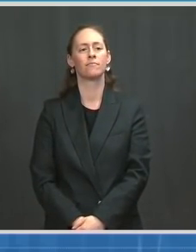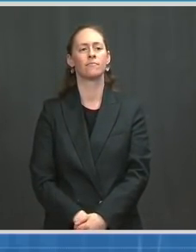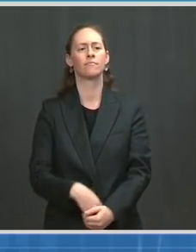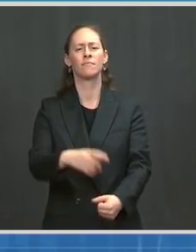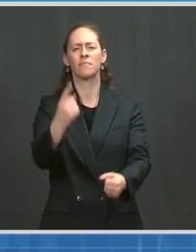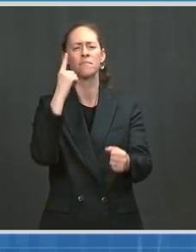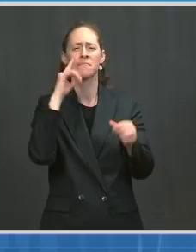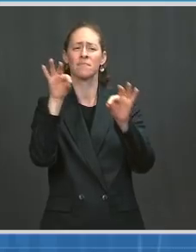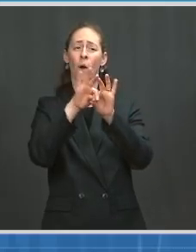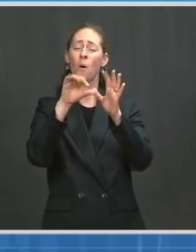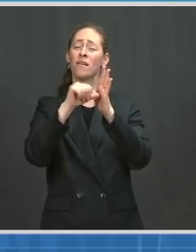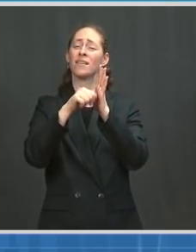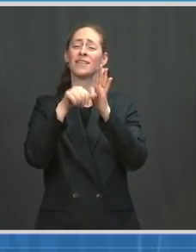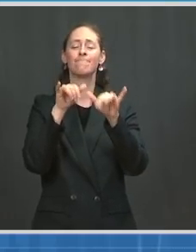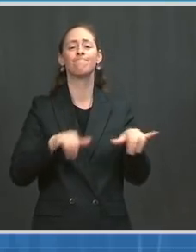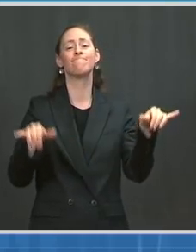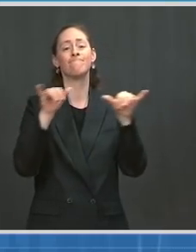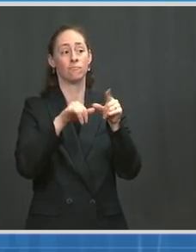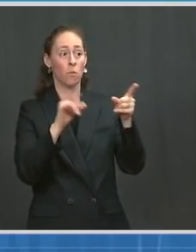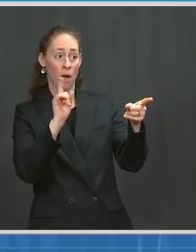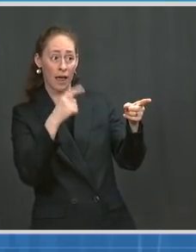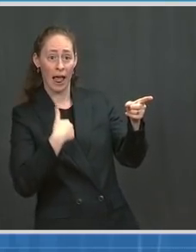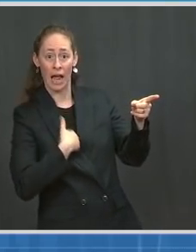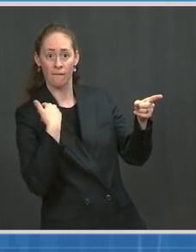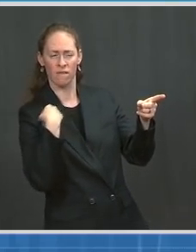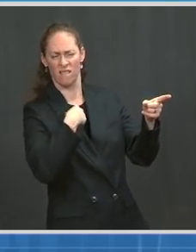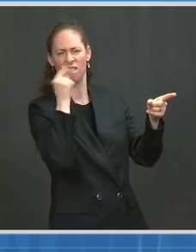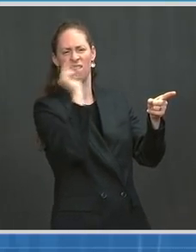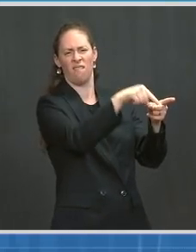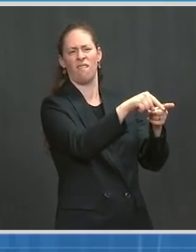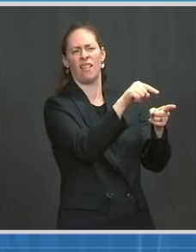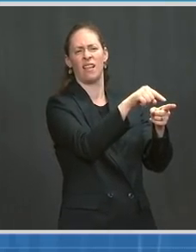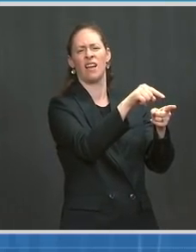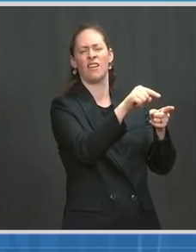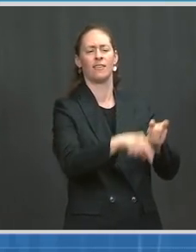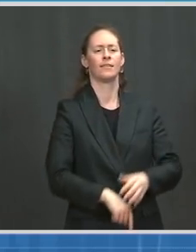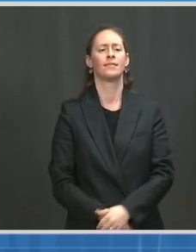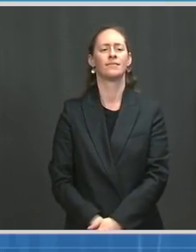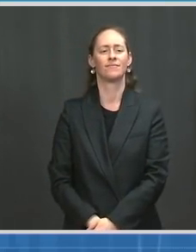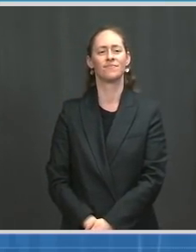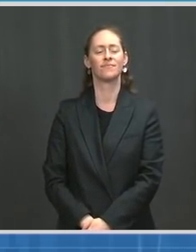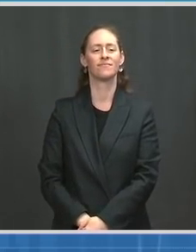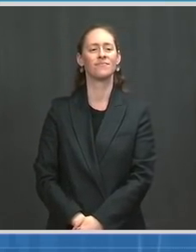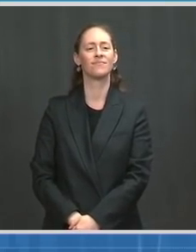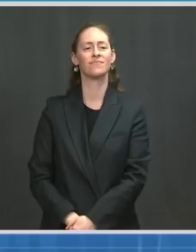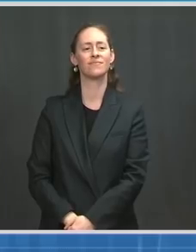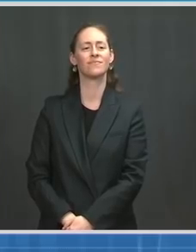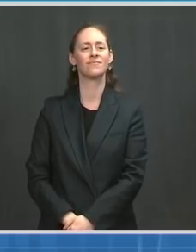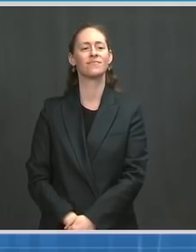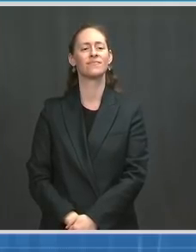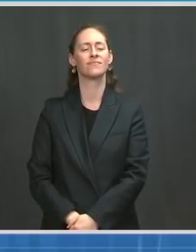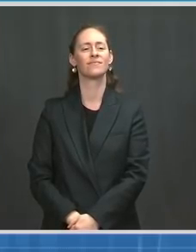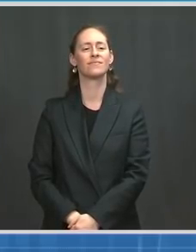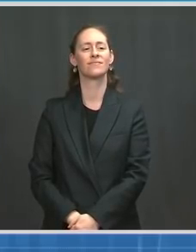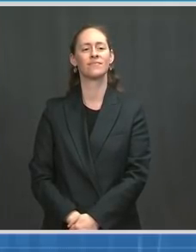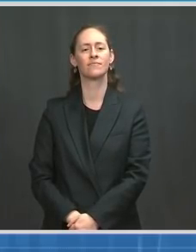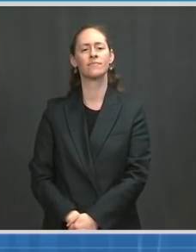financial loss, stress levels, the pandemic has also had a negative impact on young people's social lives.